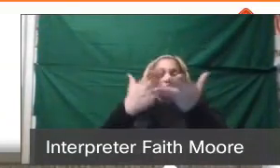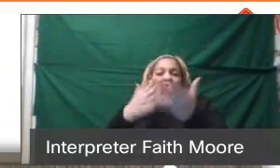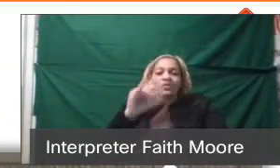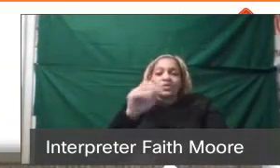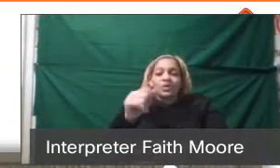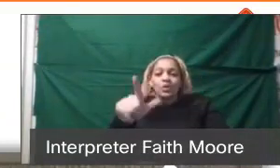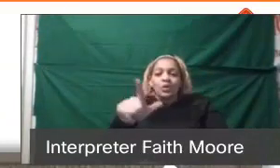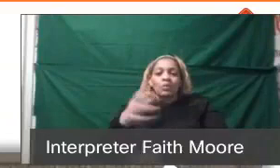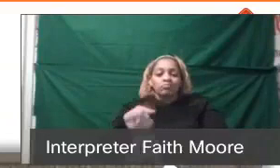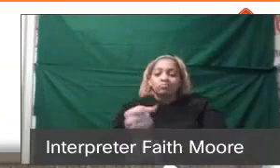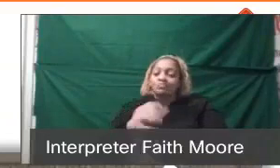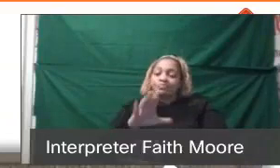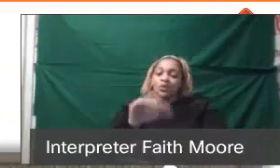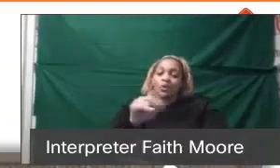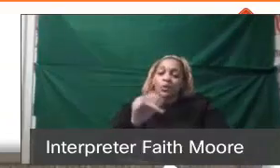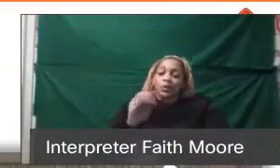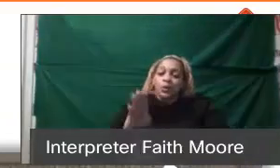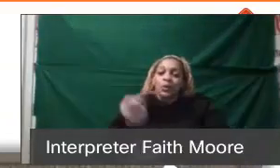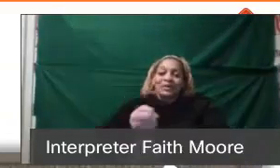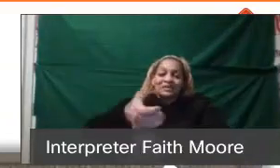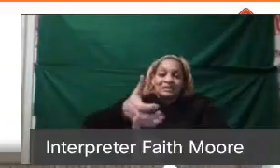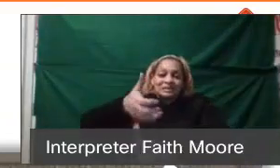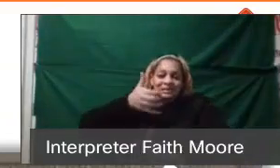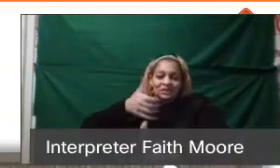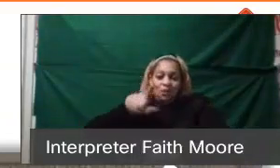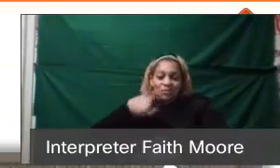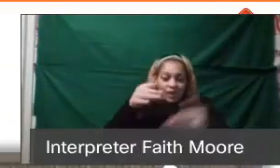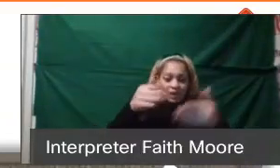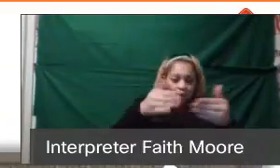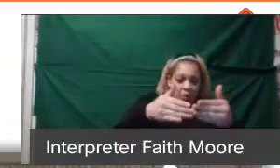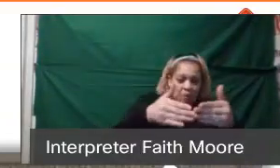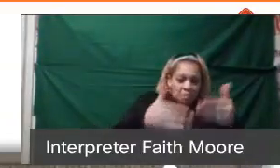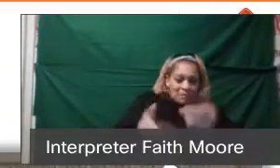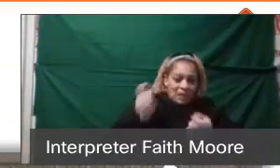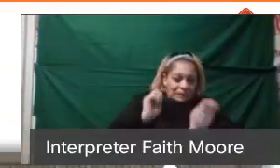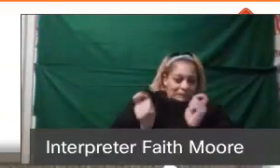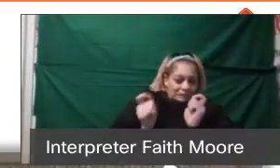On this corner may we may have to adjust this a little bit to avoid parking impacts.